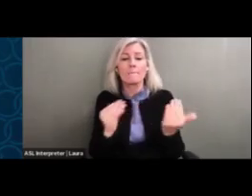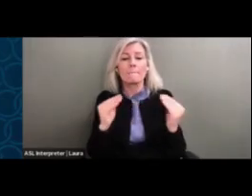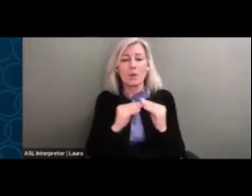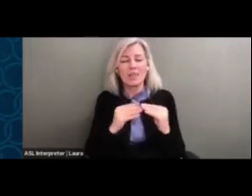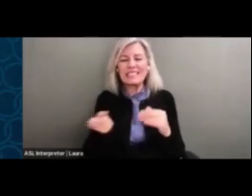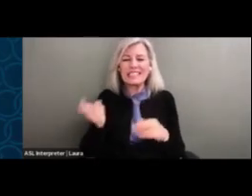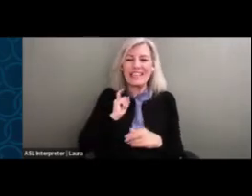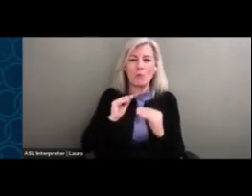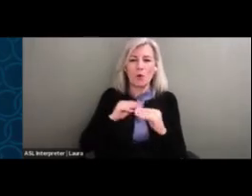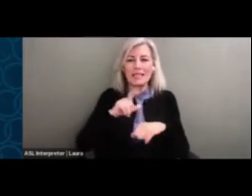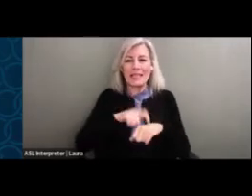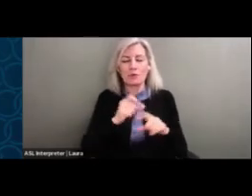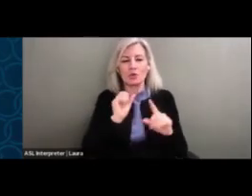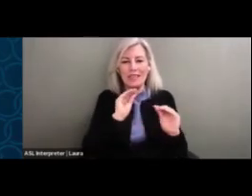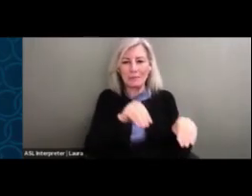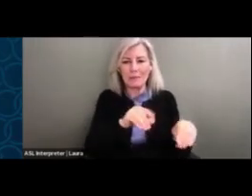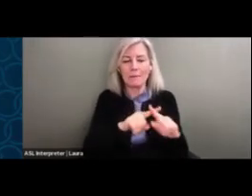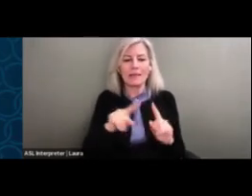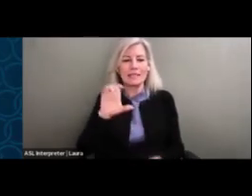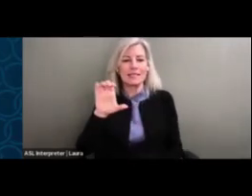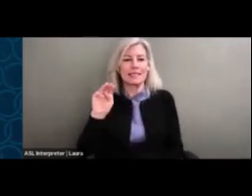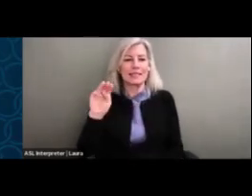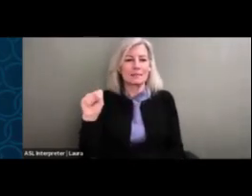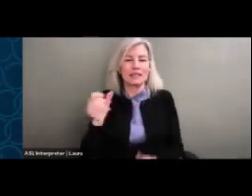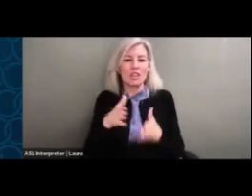to potentially ask the centers for Medicare and Medicaid services